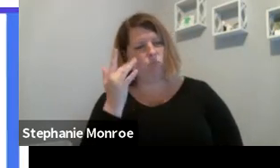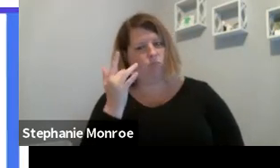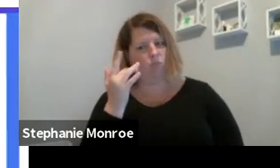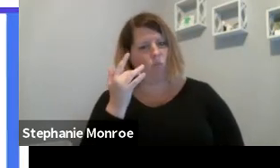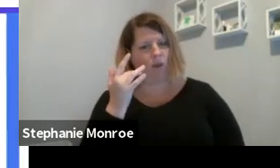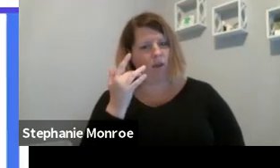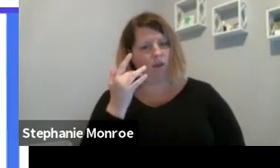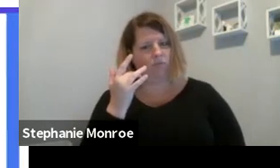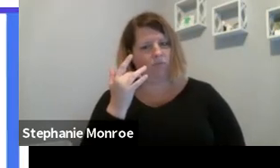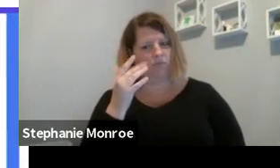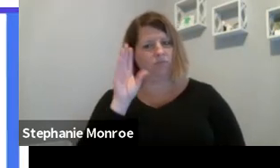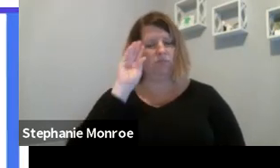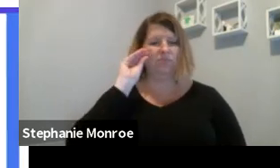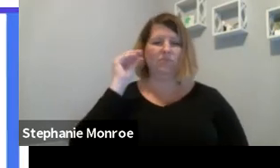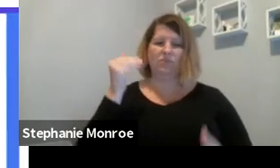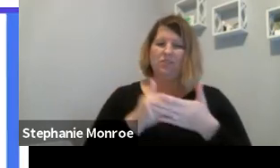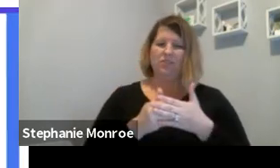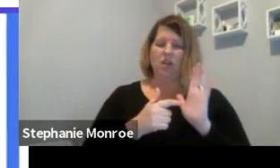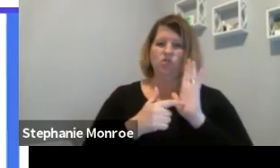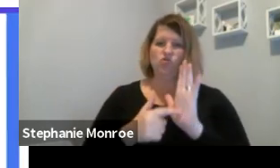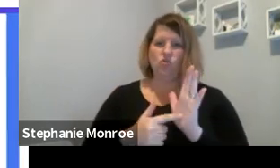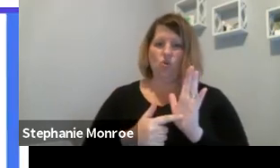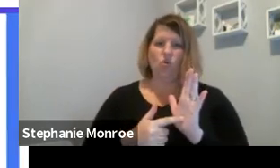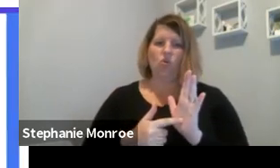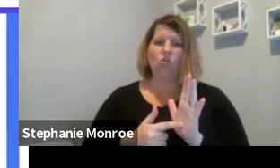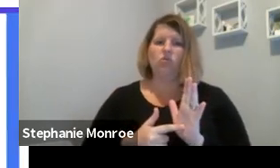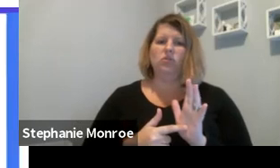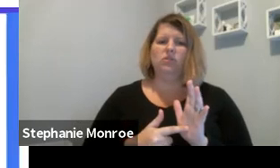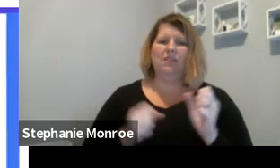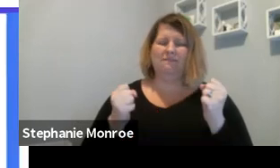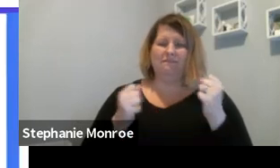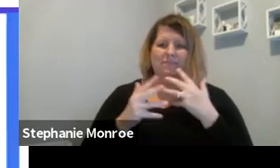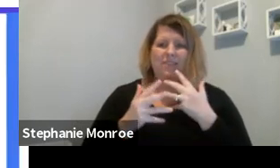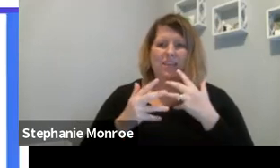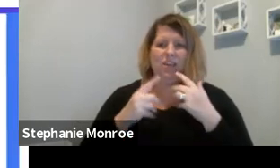When you ask him why not, he shows signs of fear